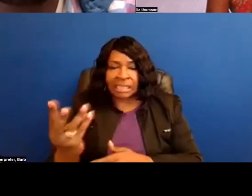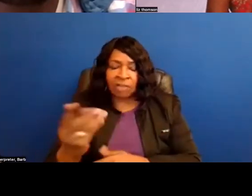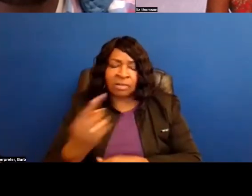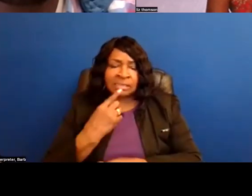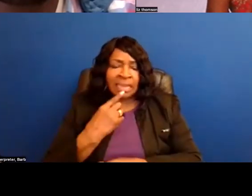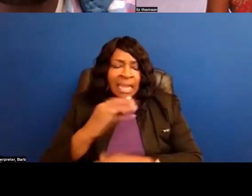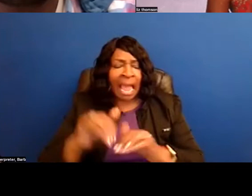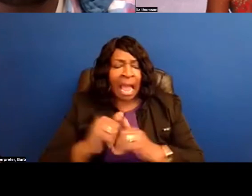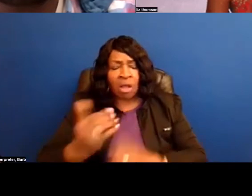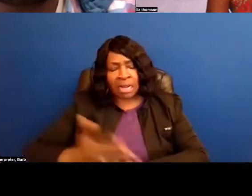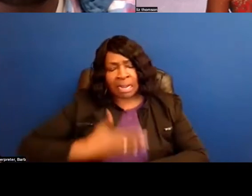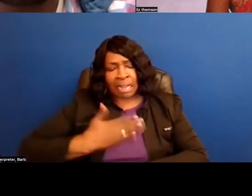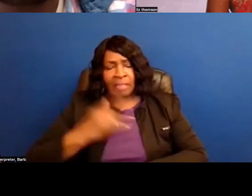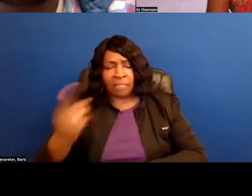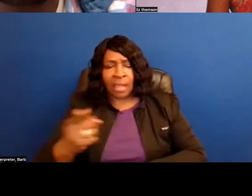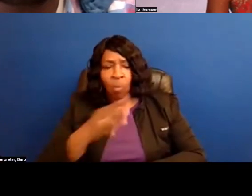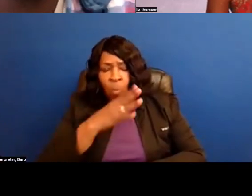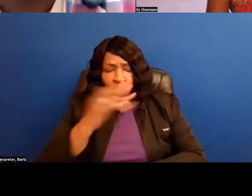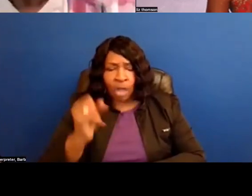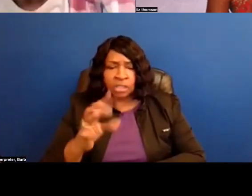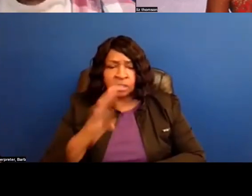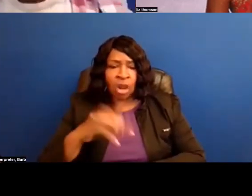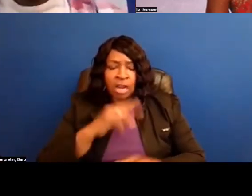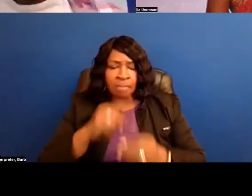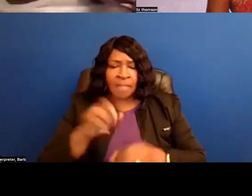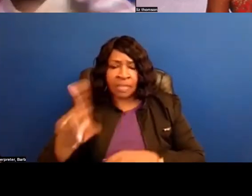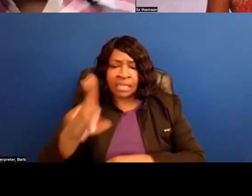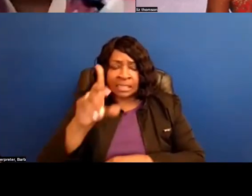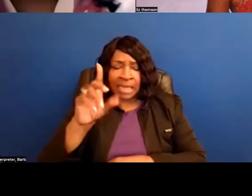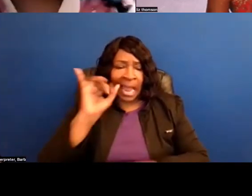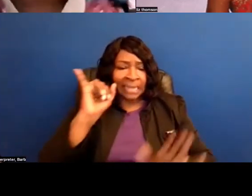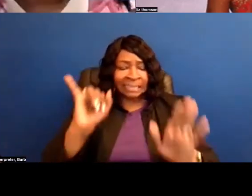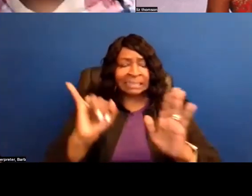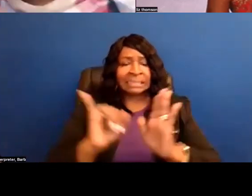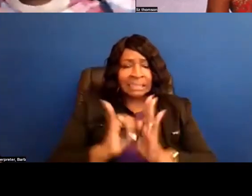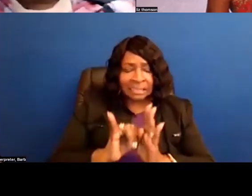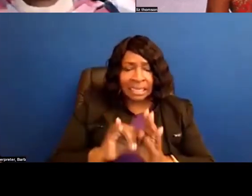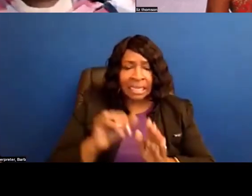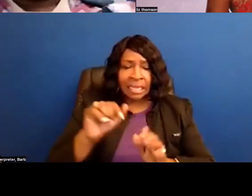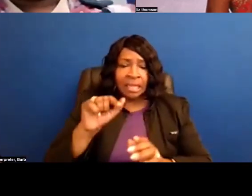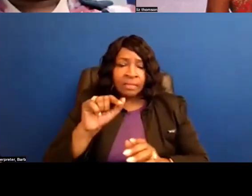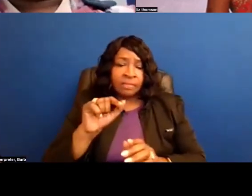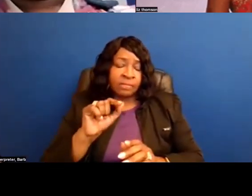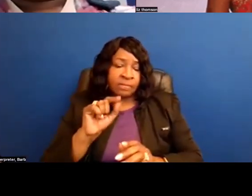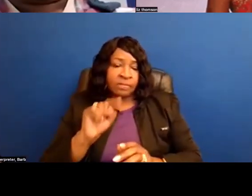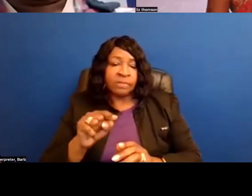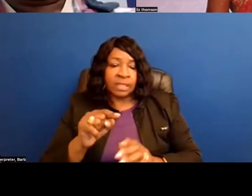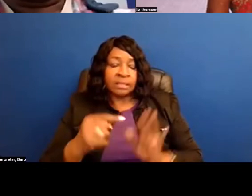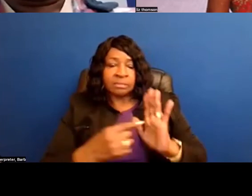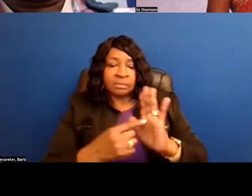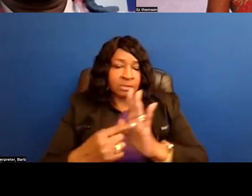disability identity. I feel like this really point to how needed DCCs are